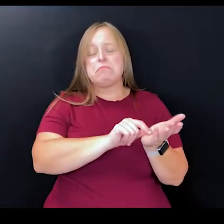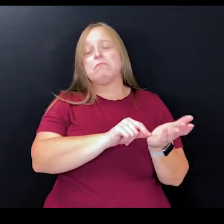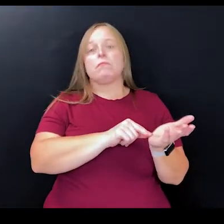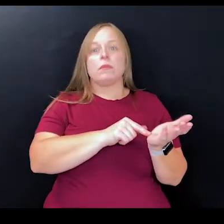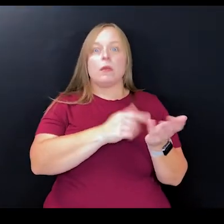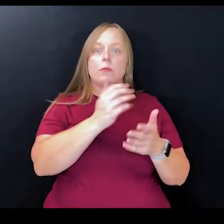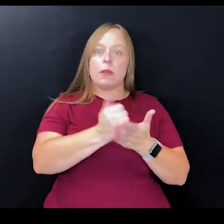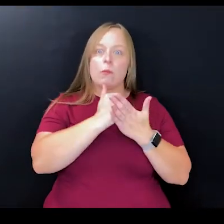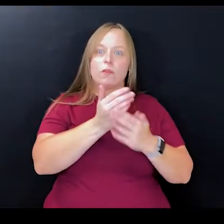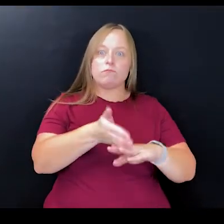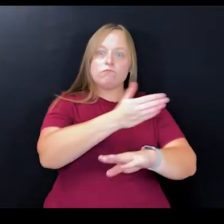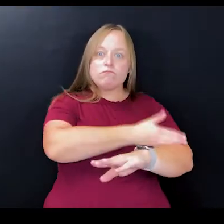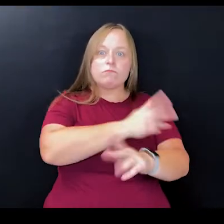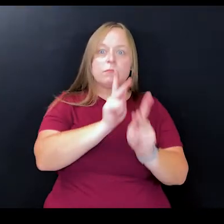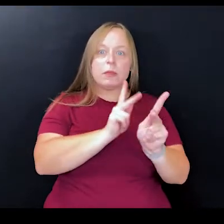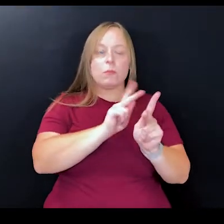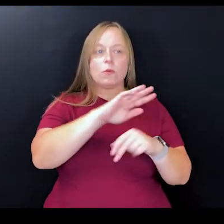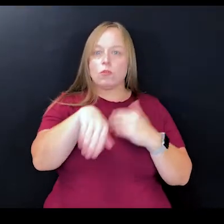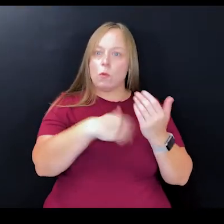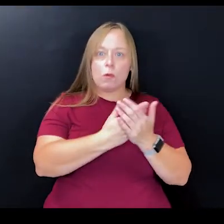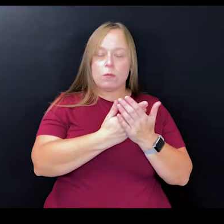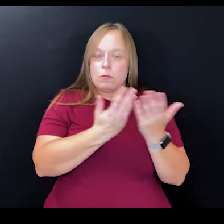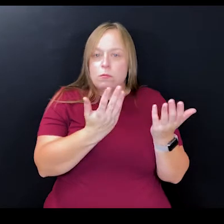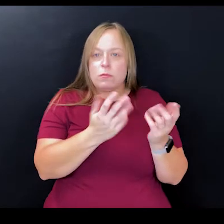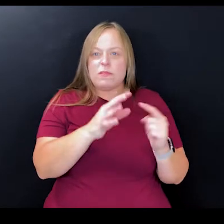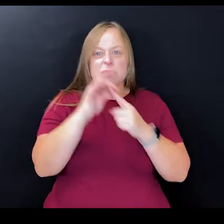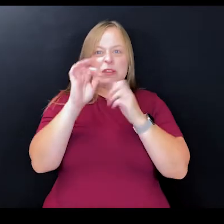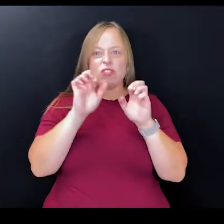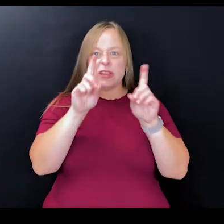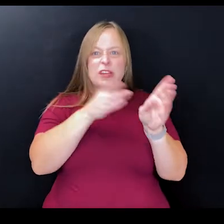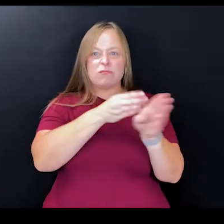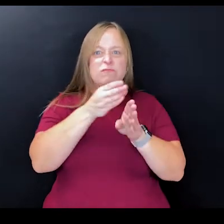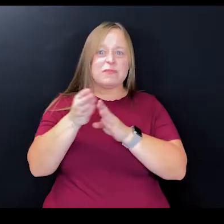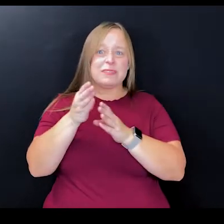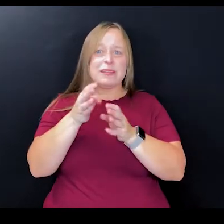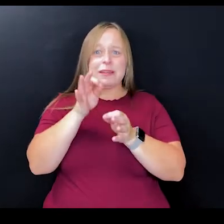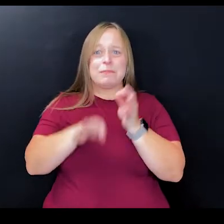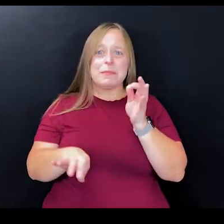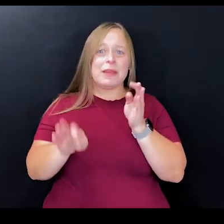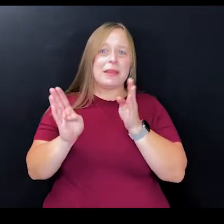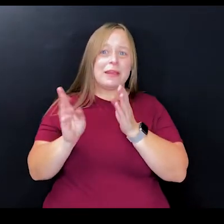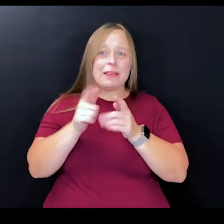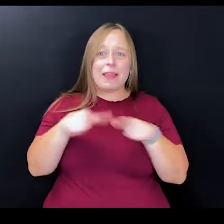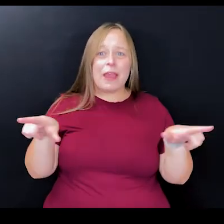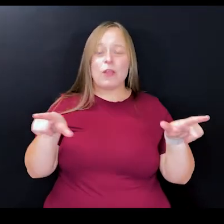that have been very helpful to all stakeholders, "Special Education in Plain Language" is one of them.